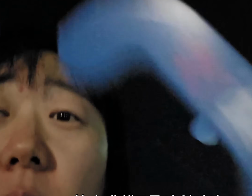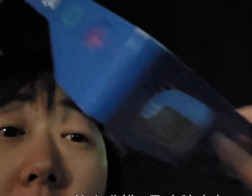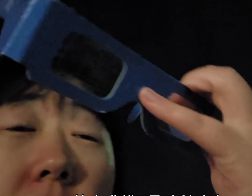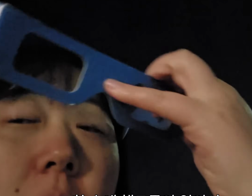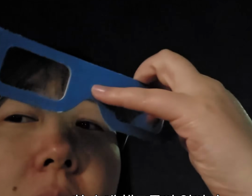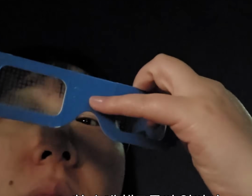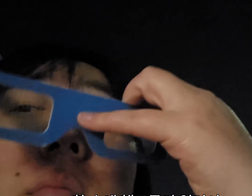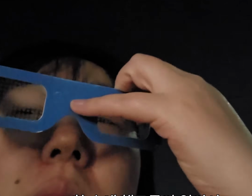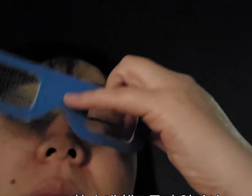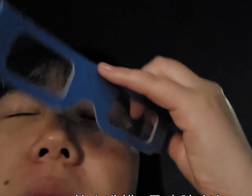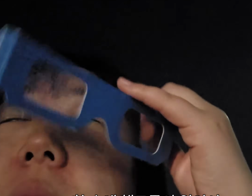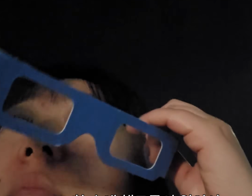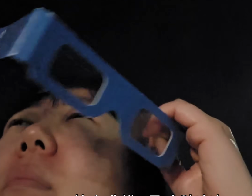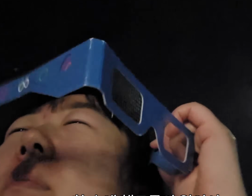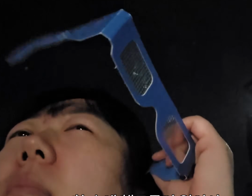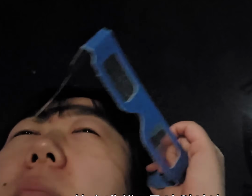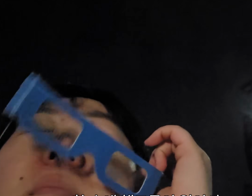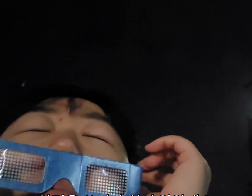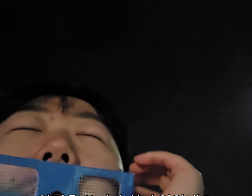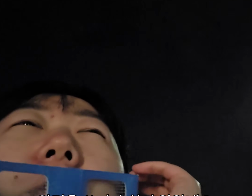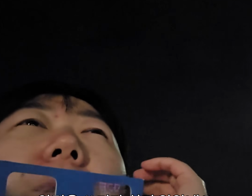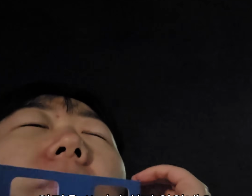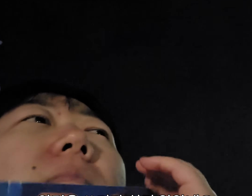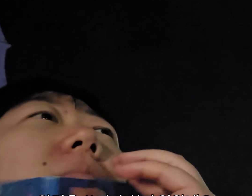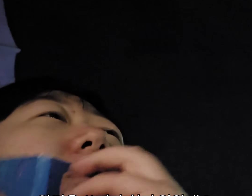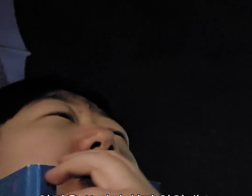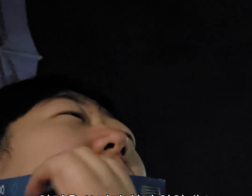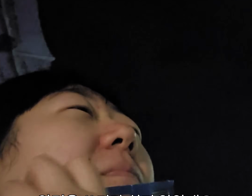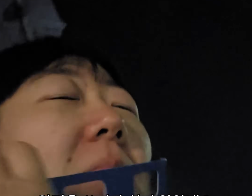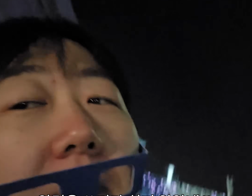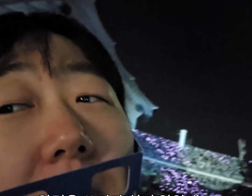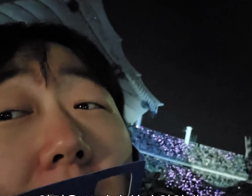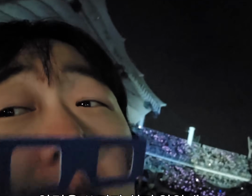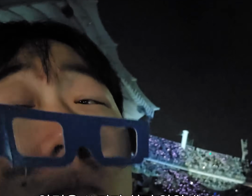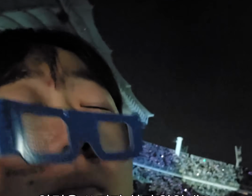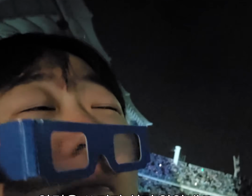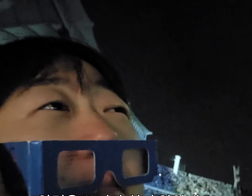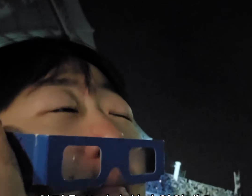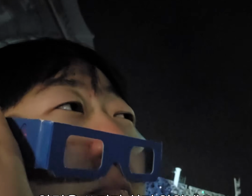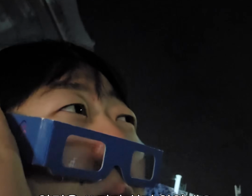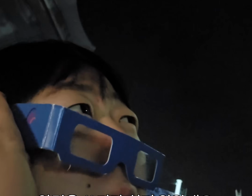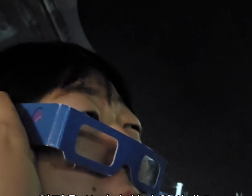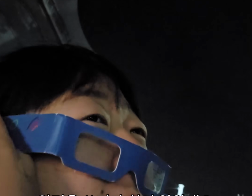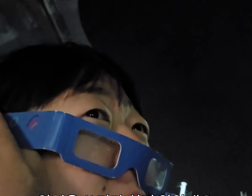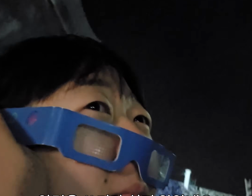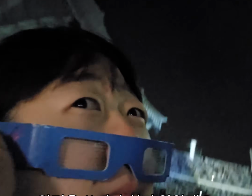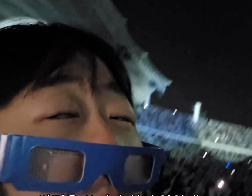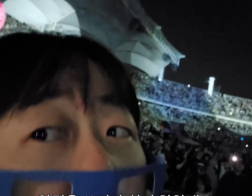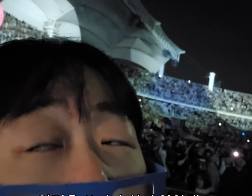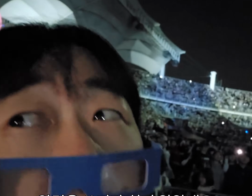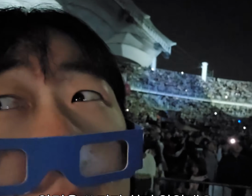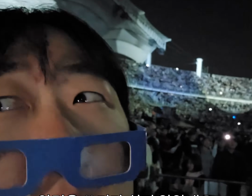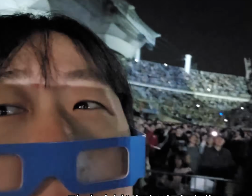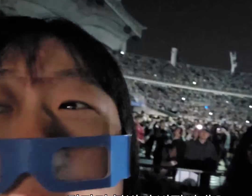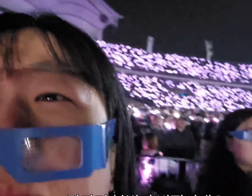It wasn't easy to wear glasses because I had my phone in one hand.